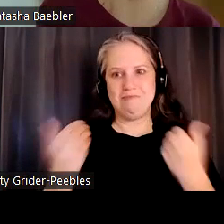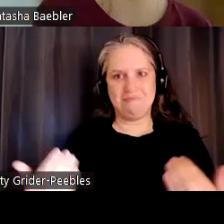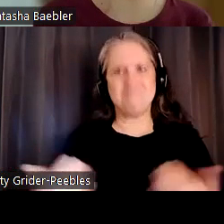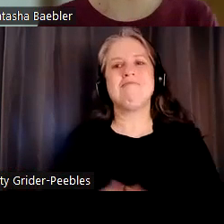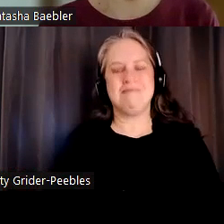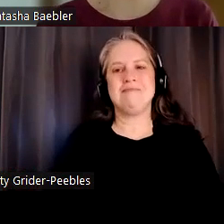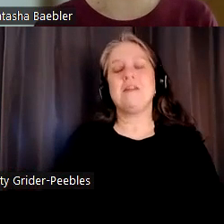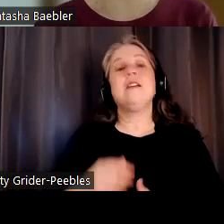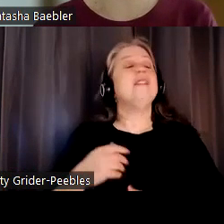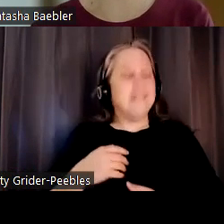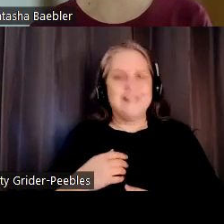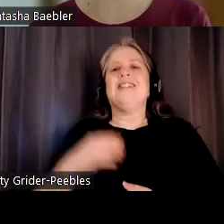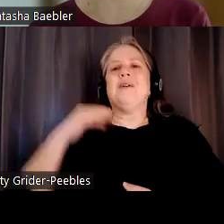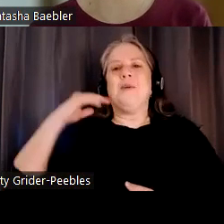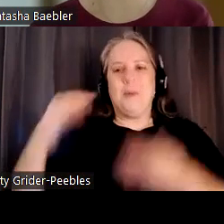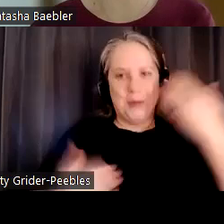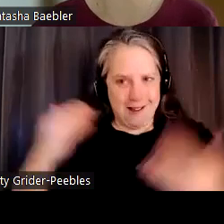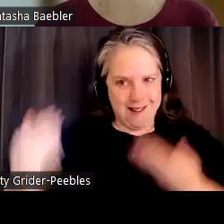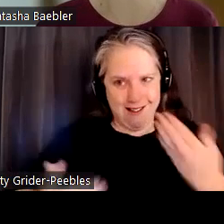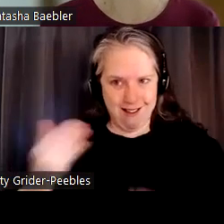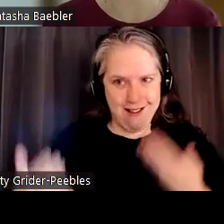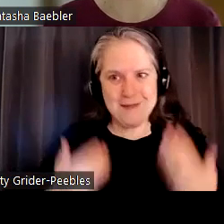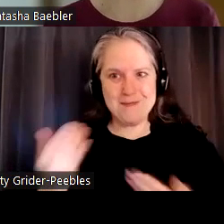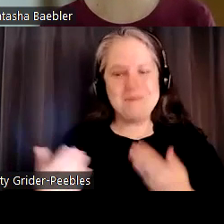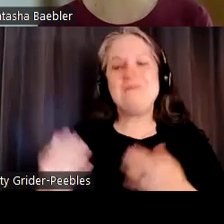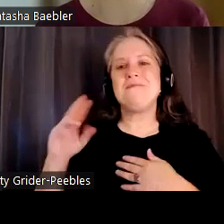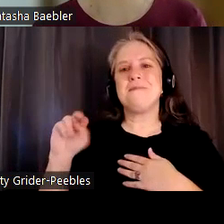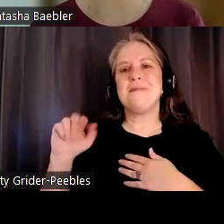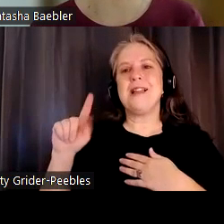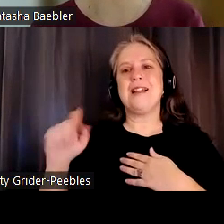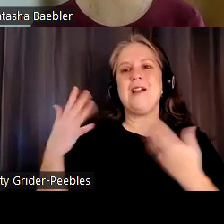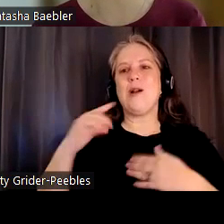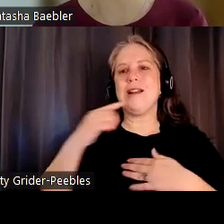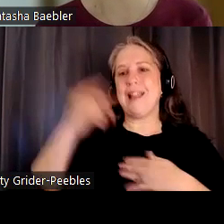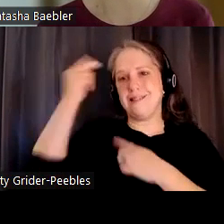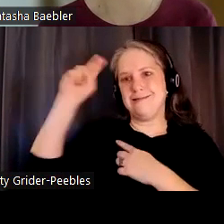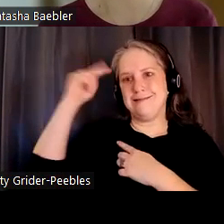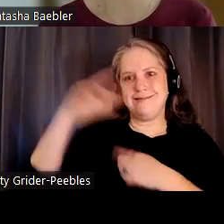Welcome, everybody. As Natalie said, I'm Natasha. My pronouns are she her.